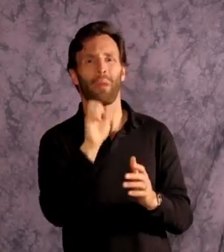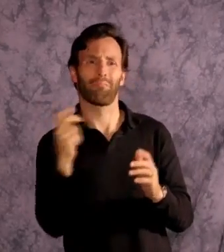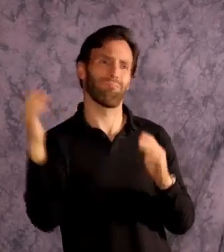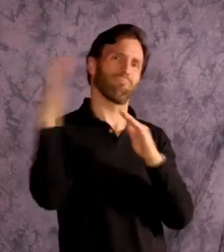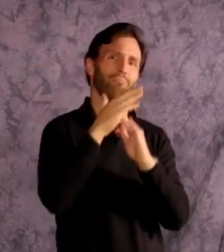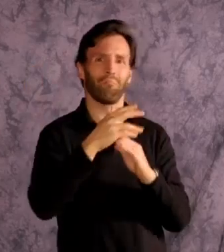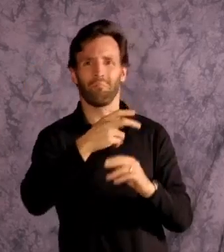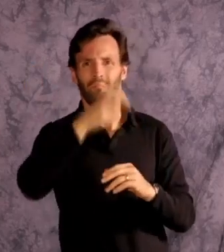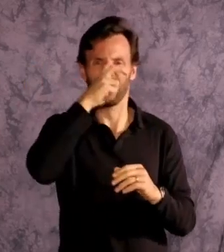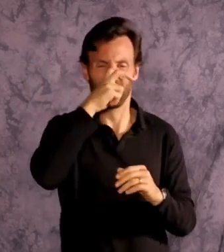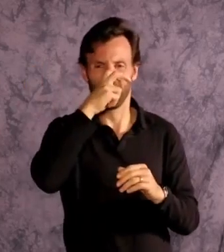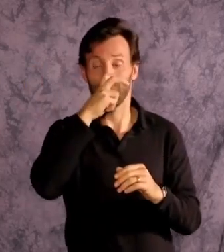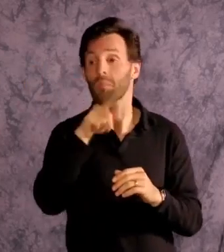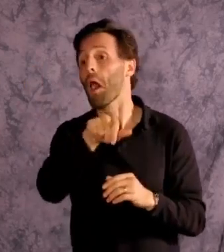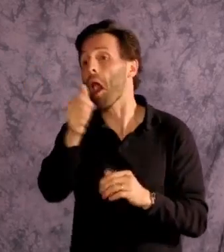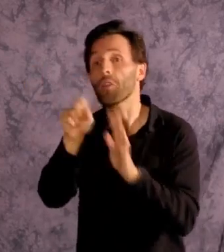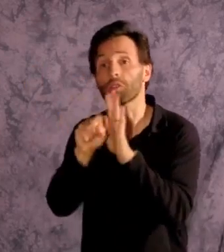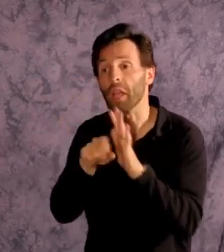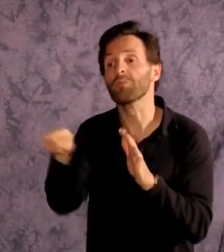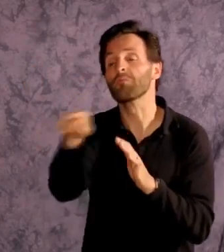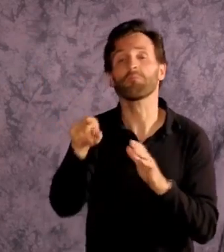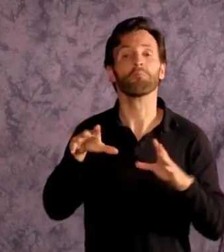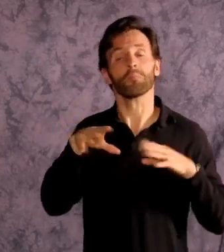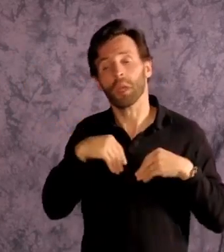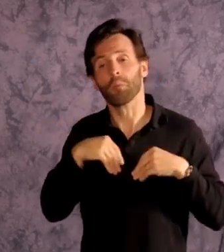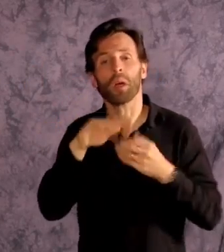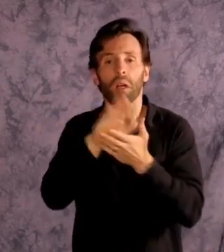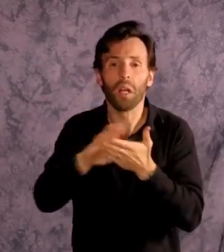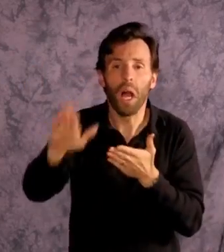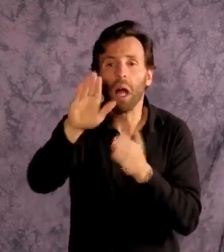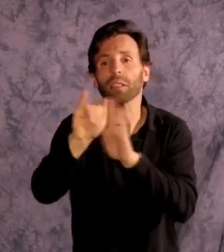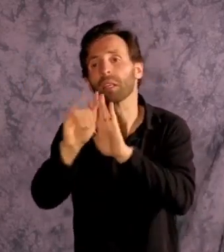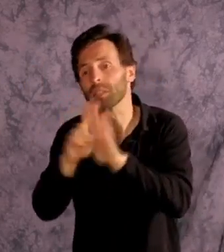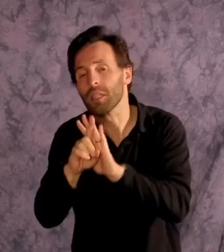is much stricter than the photo ID laws in most other states,